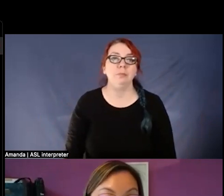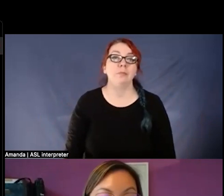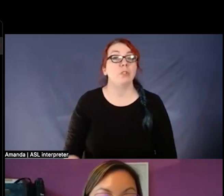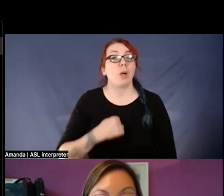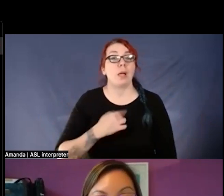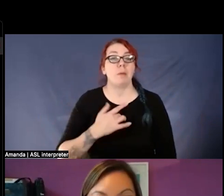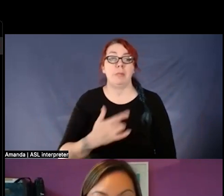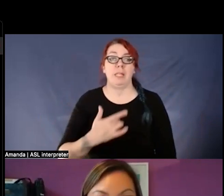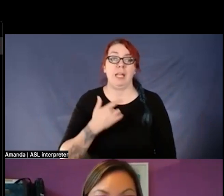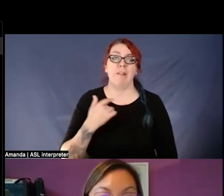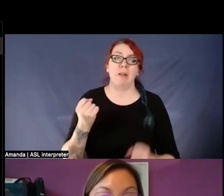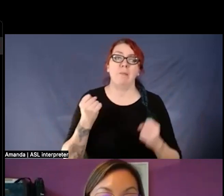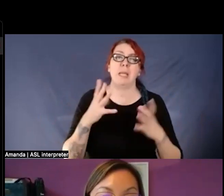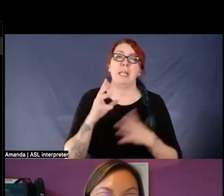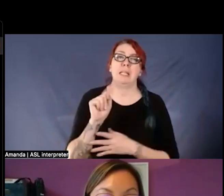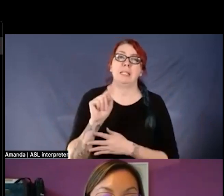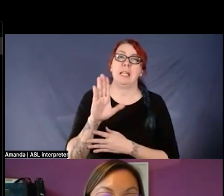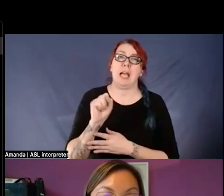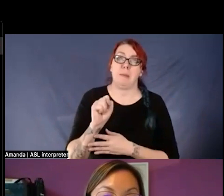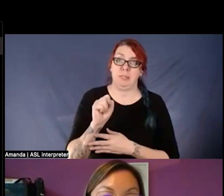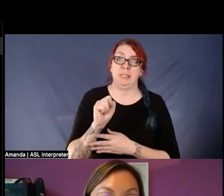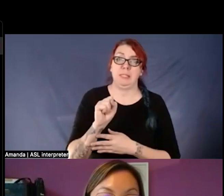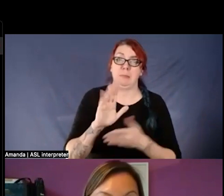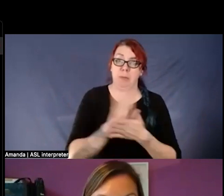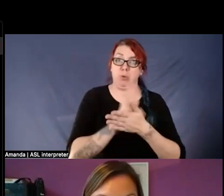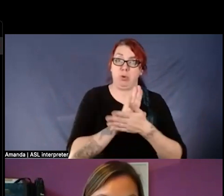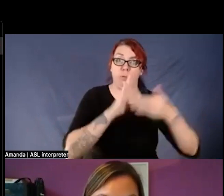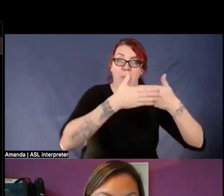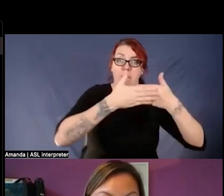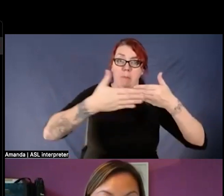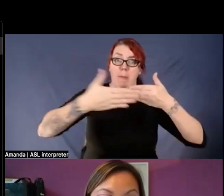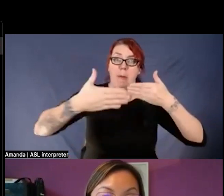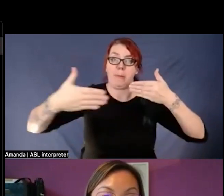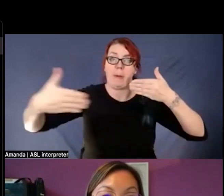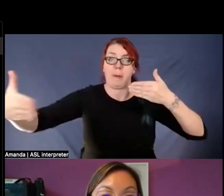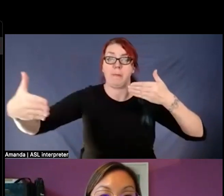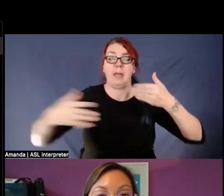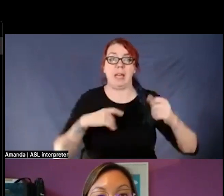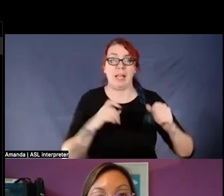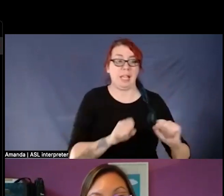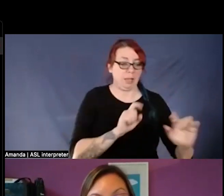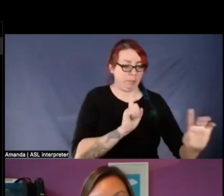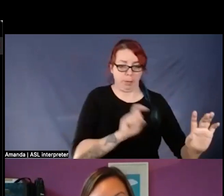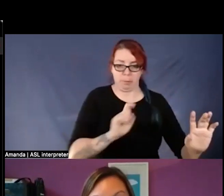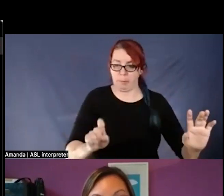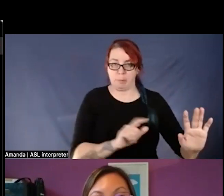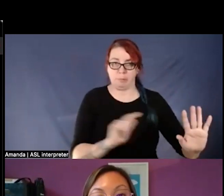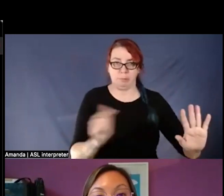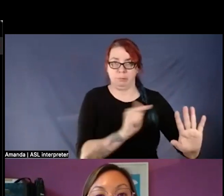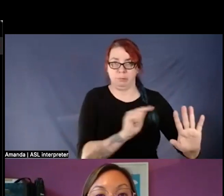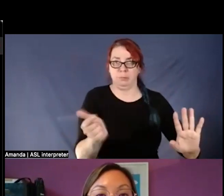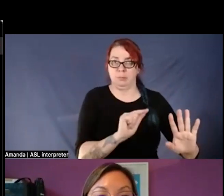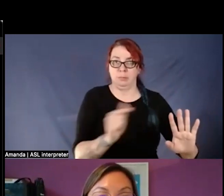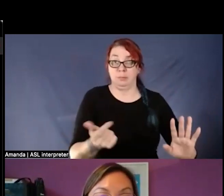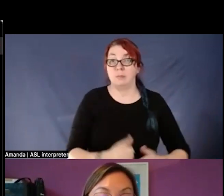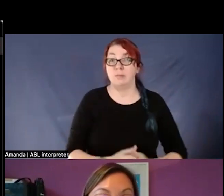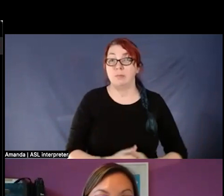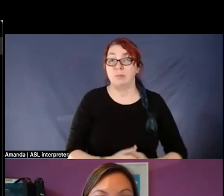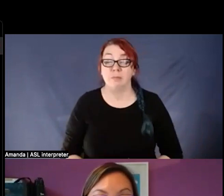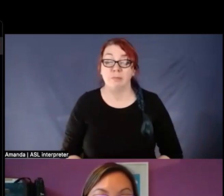So a little tip, my best tip for checklists is for accessing the documents that you need to update